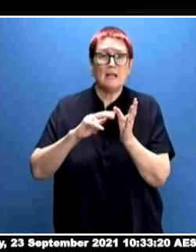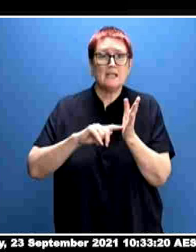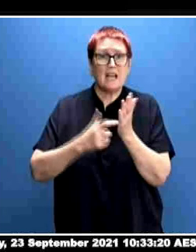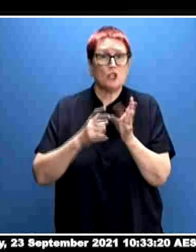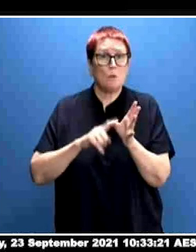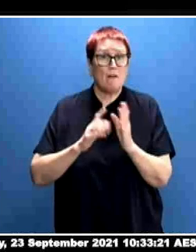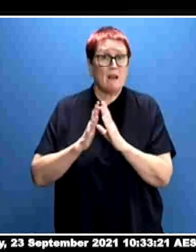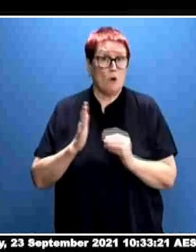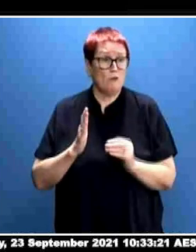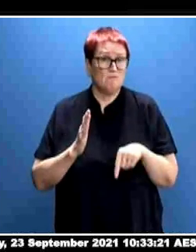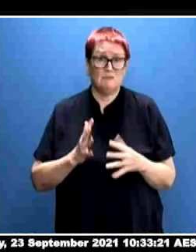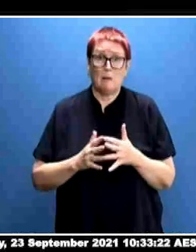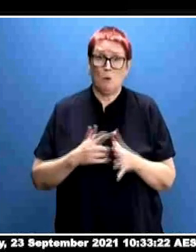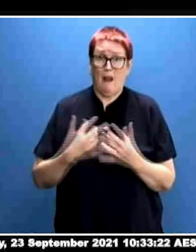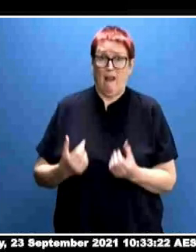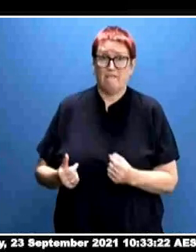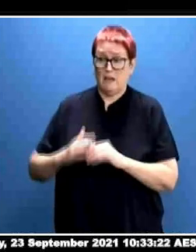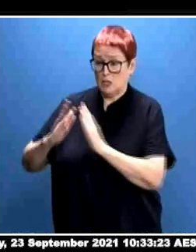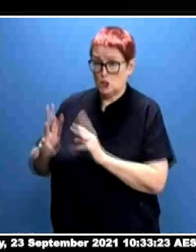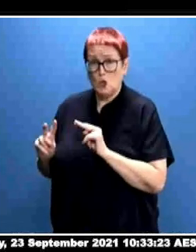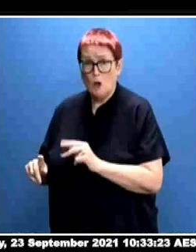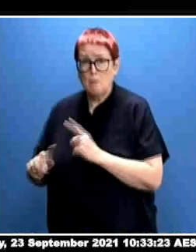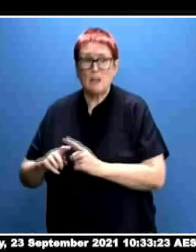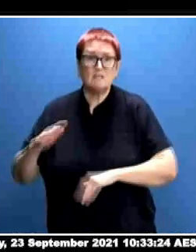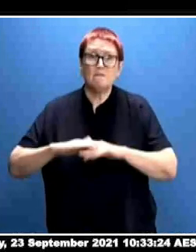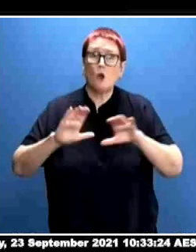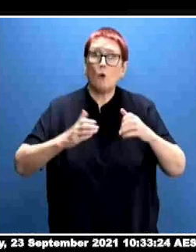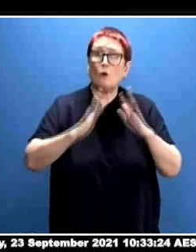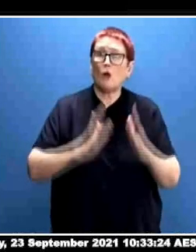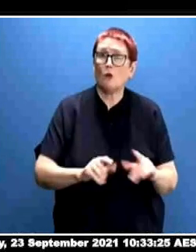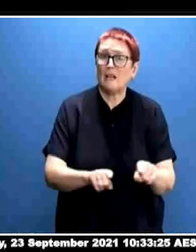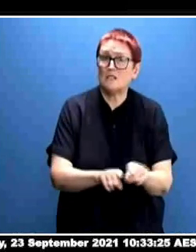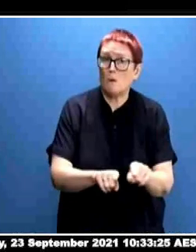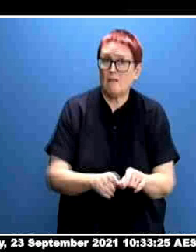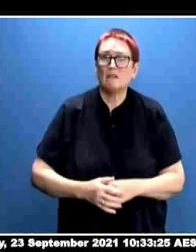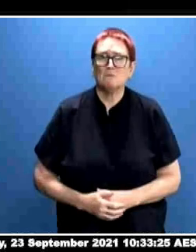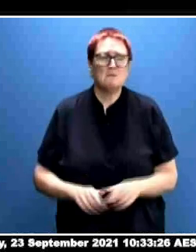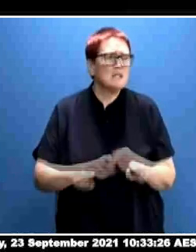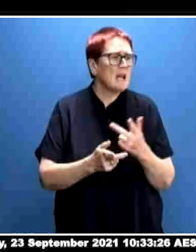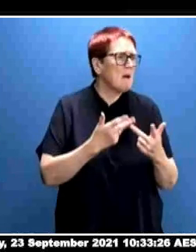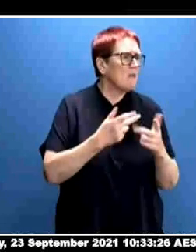not just in Secure Care, but also across our residential care and also in other community service organisations.